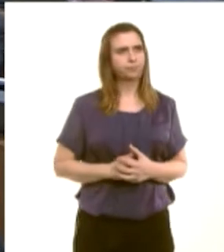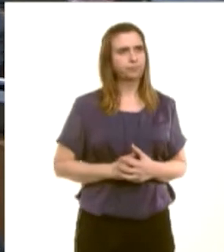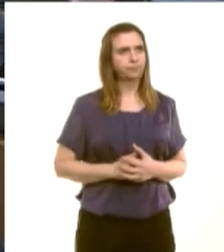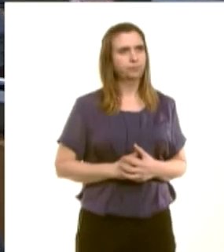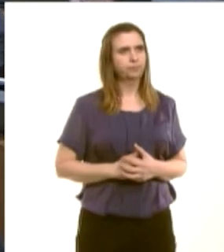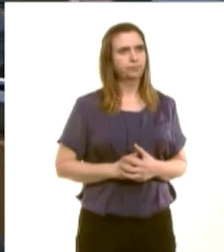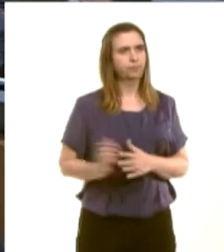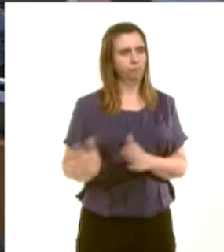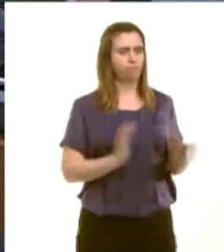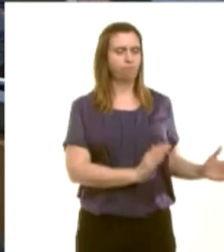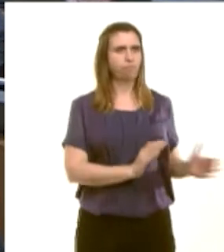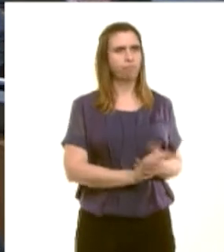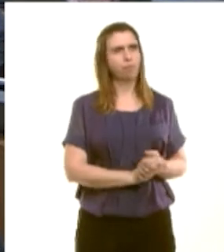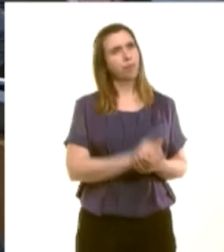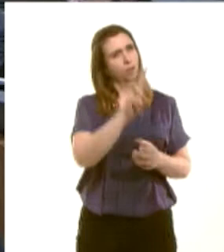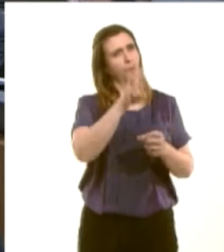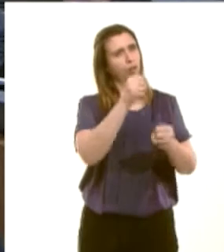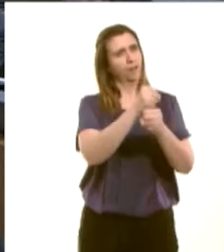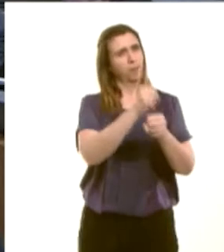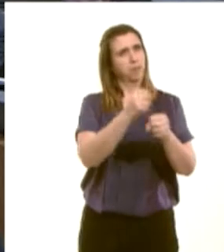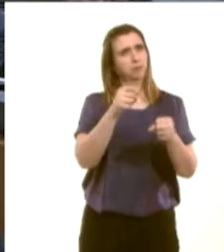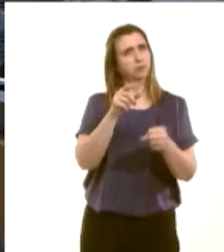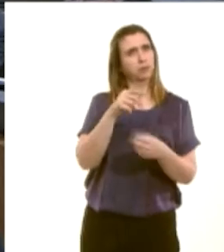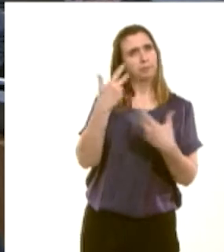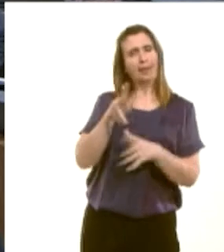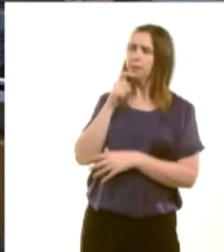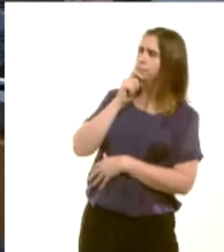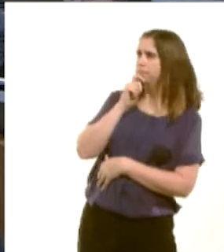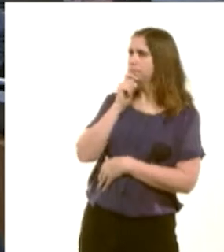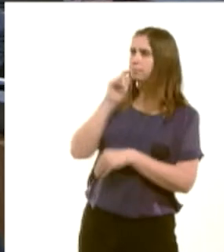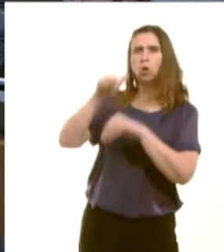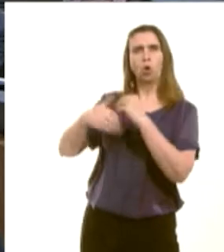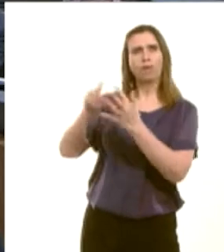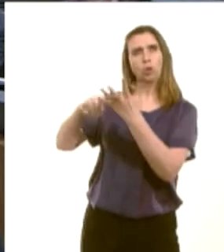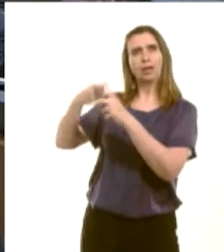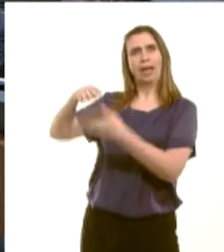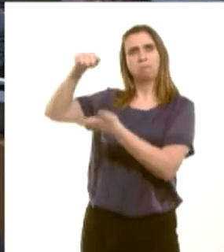Cymru wedi'i wneud o gyllideb y DU? OAQ(4)2201(FM) Carwyn Jones: We have made an assessment and